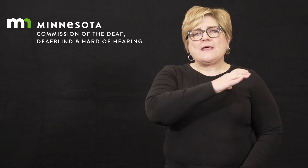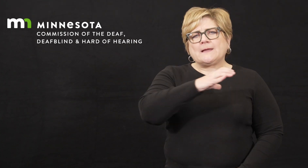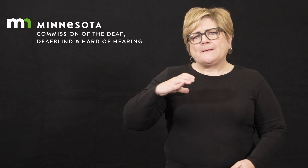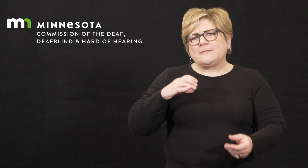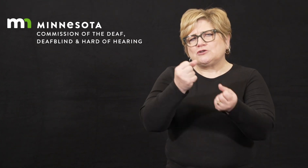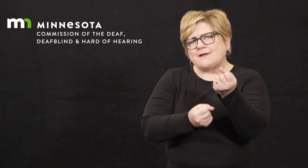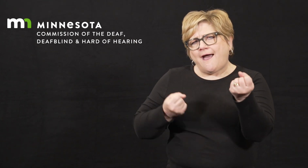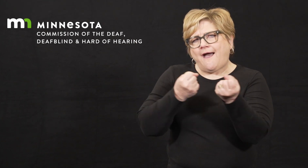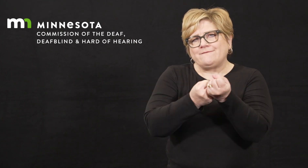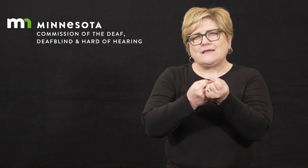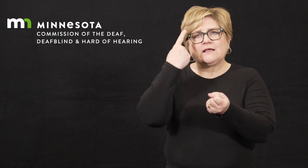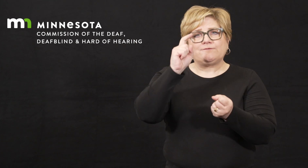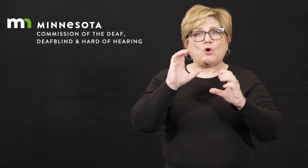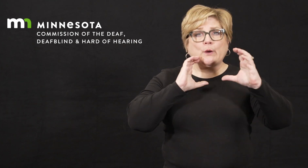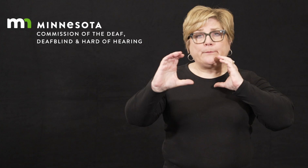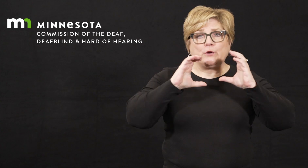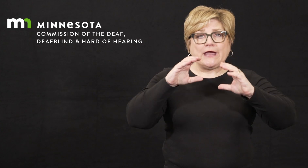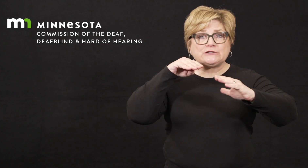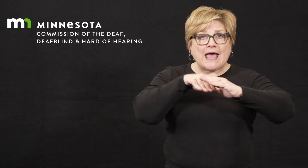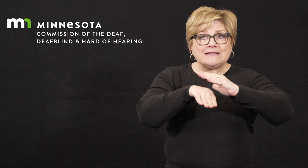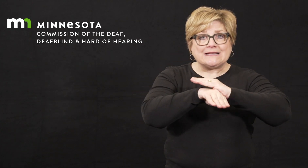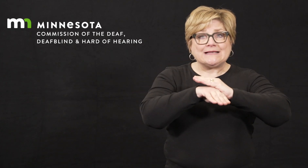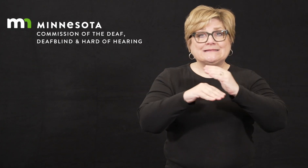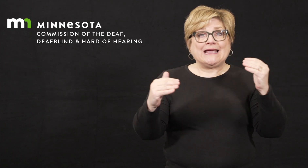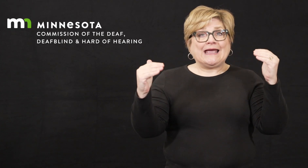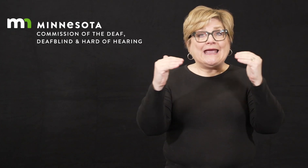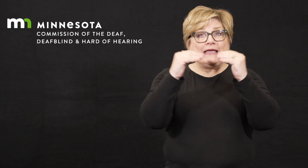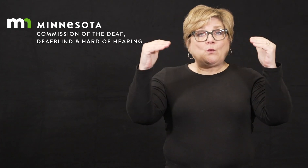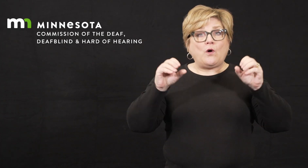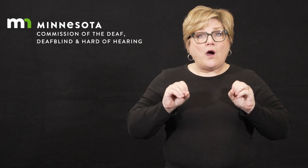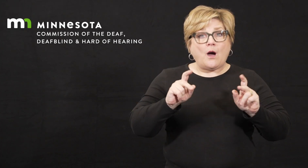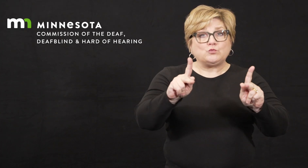The Commission advocates for communication access and equal opportunity